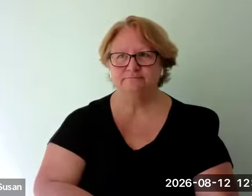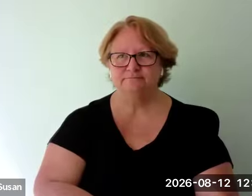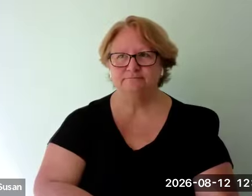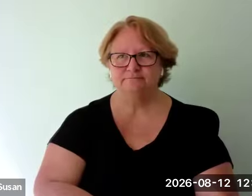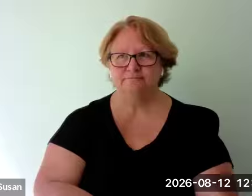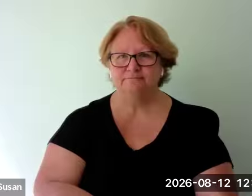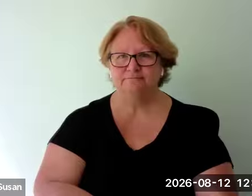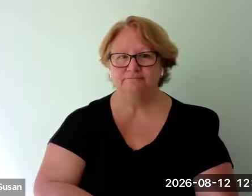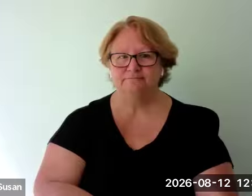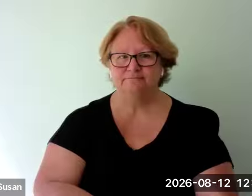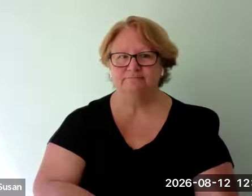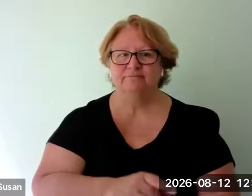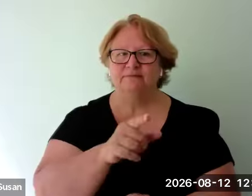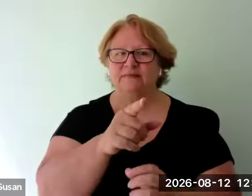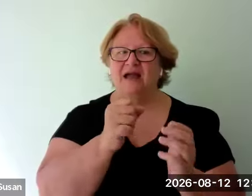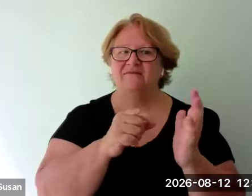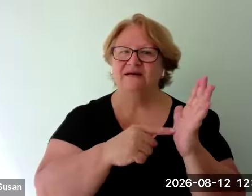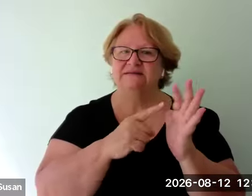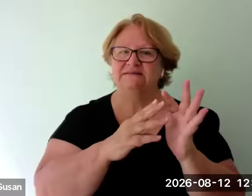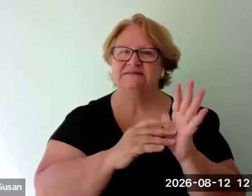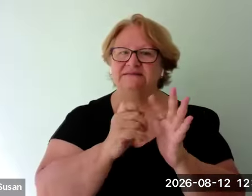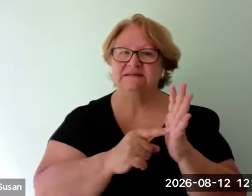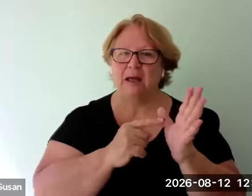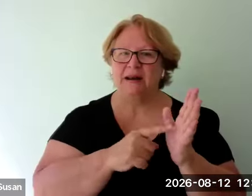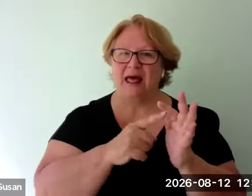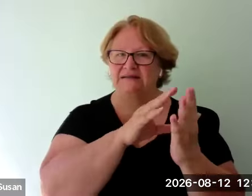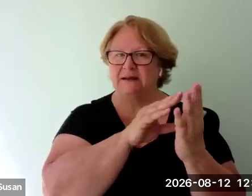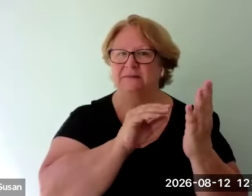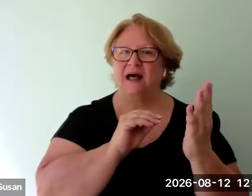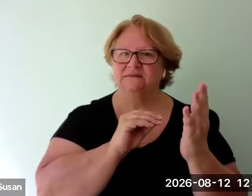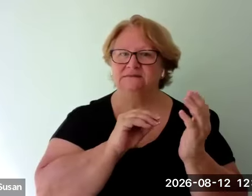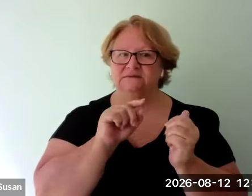most of you would have already been aware of that. And so